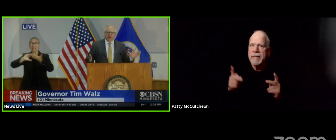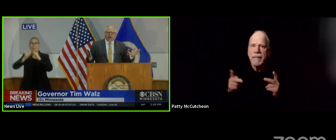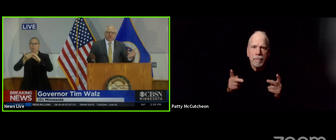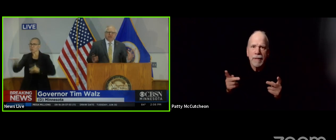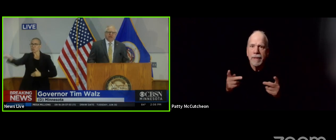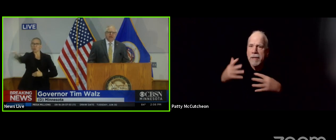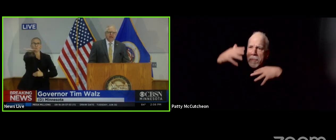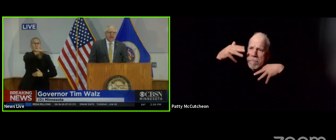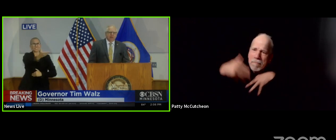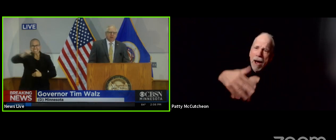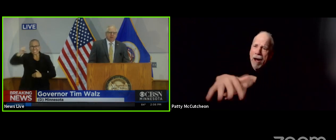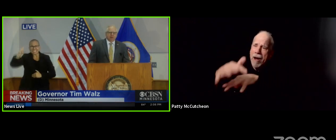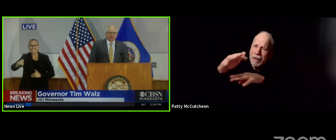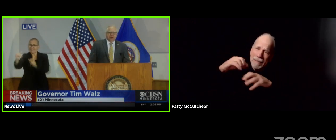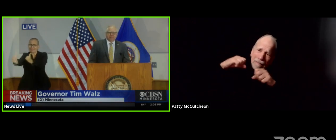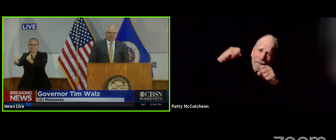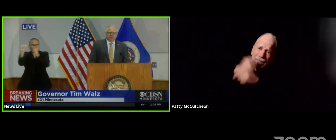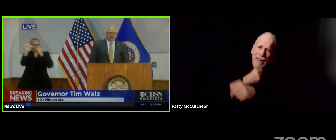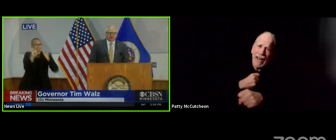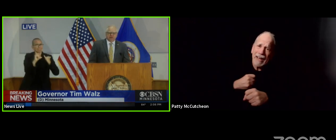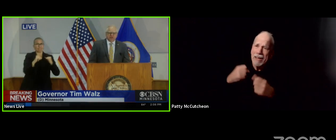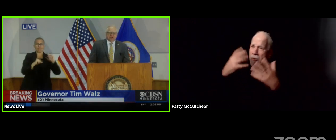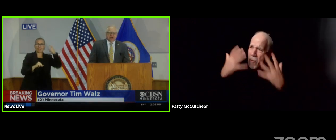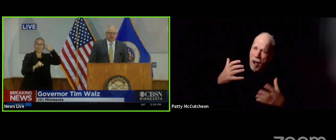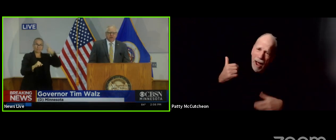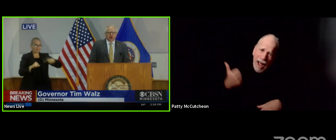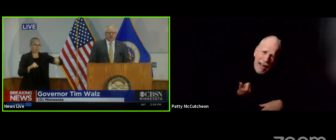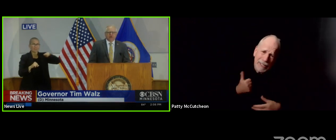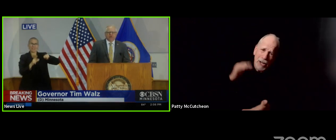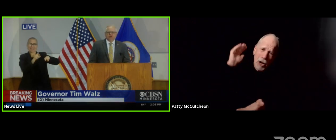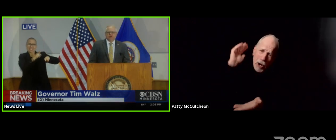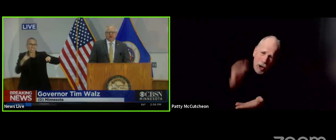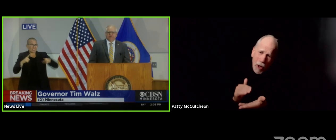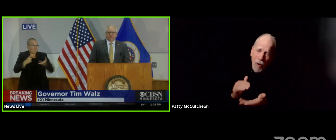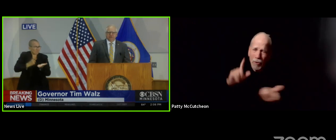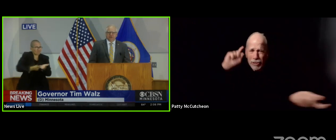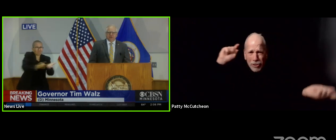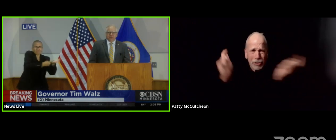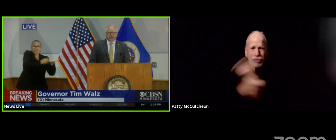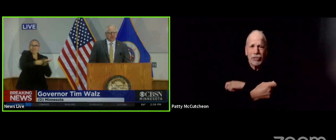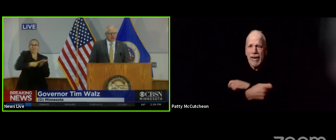OTHERS IN AND WE WERE ABLE TO CRAFT A PIECE OF LEGISLATION SIGNED INTO LAW THAT GOES INTO EFFECT IN MINNESOTA TODAY, JULY